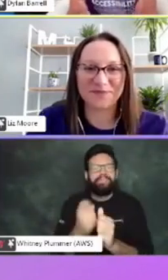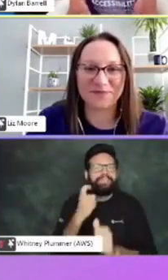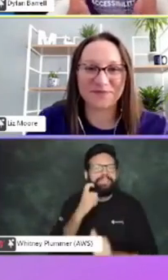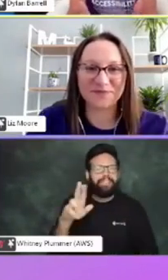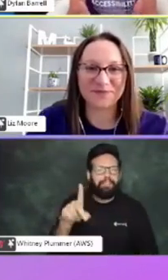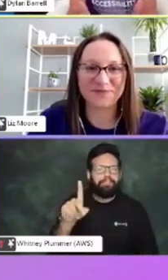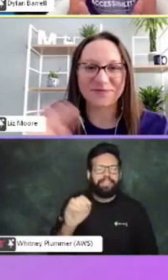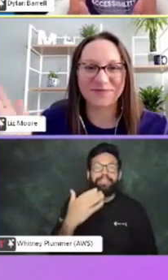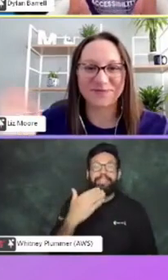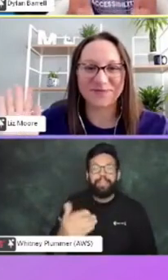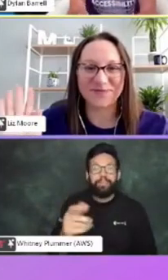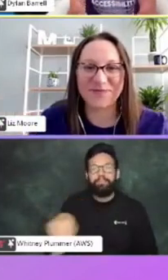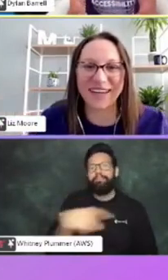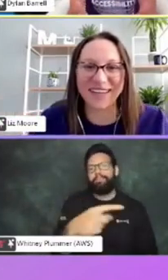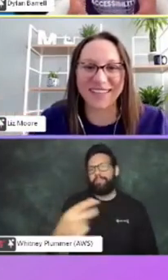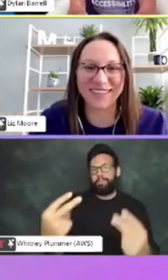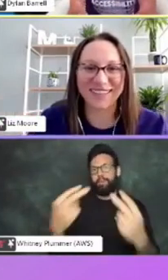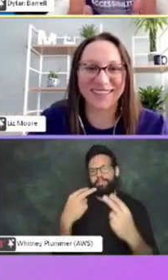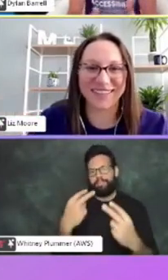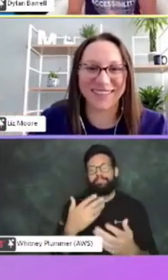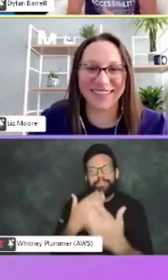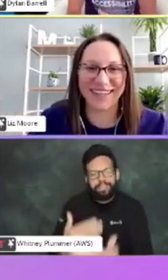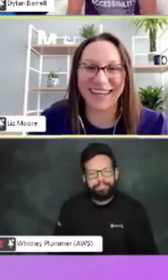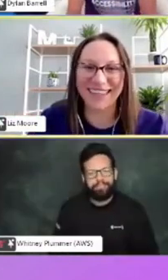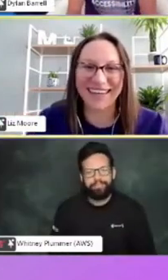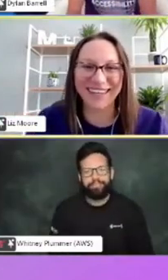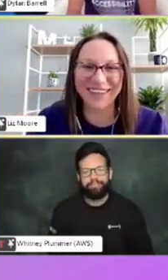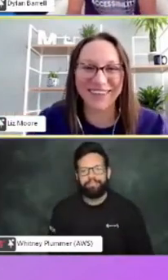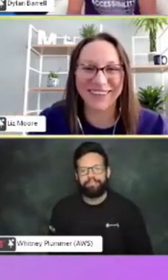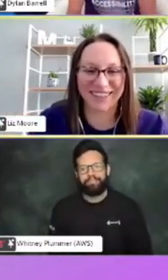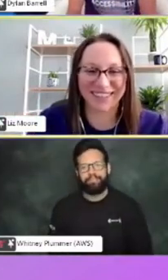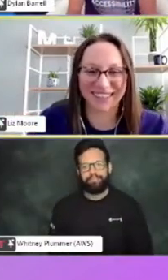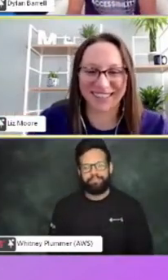Thank you very much. Thanks for using axe. - Bye. Yeah, thank you.